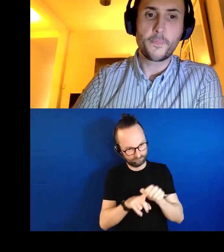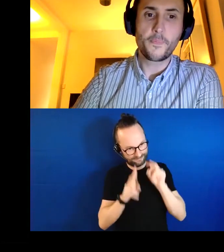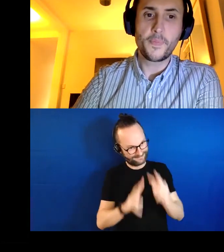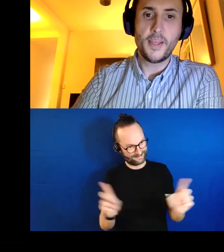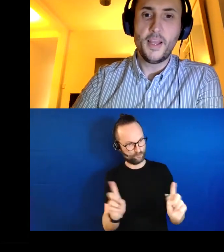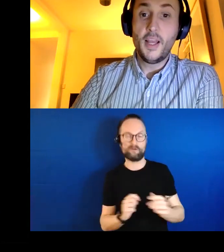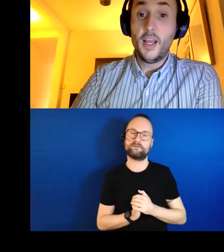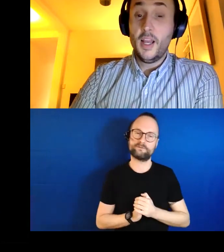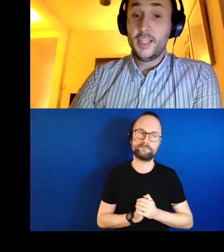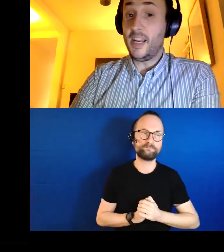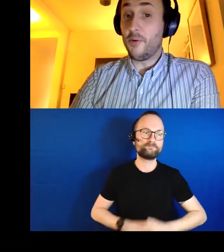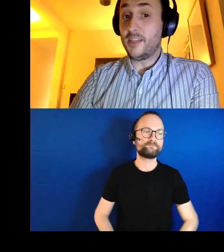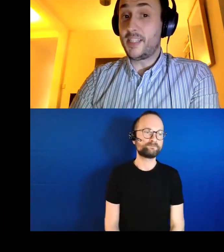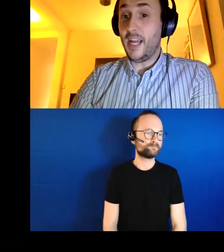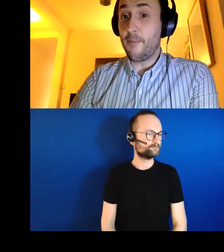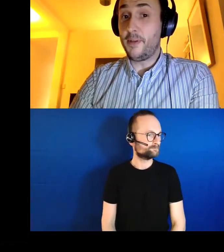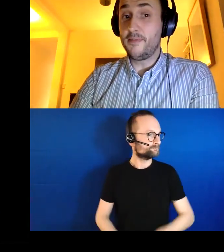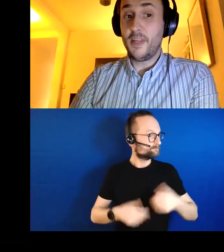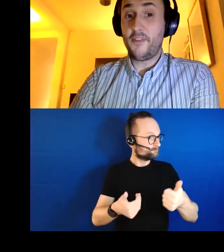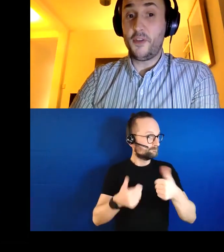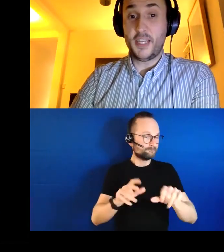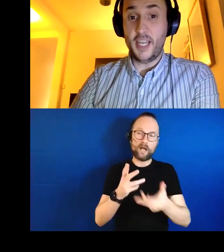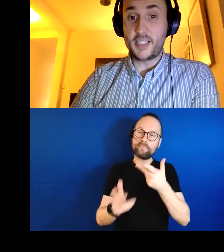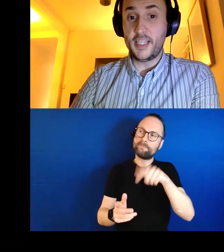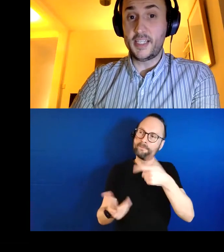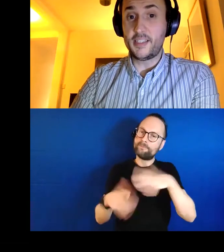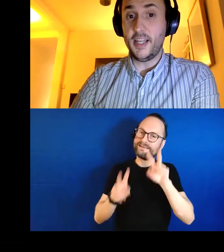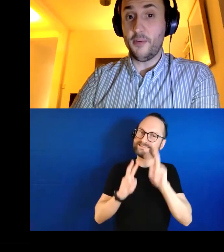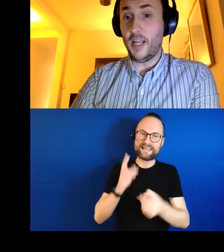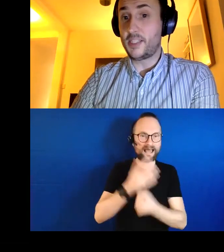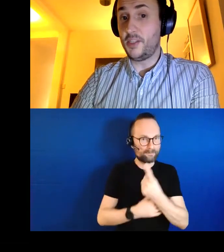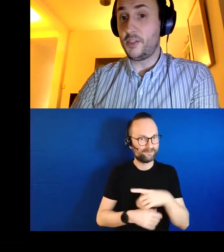It will ask you what the other person's details are and what can be seen in the video.